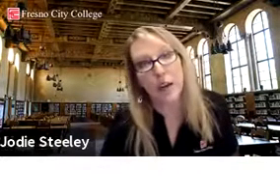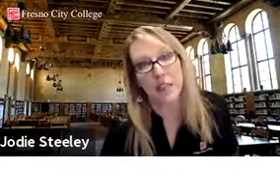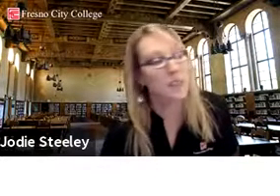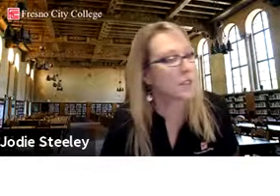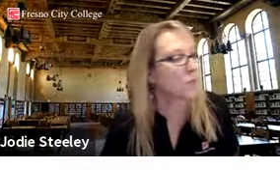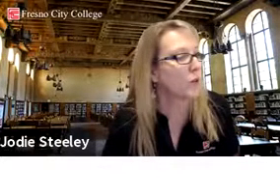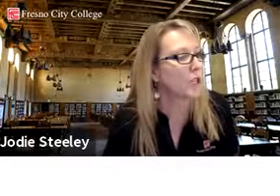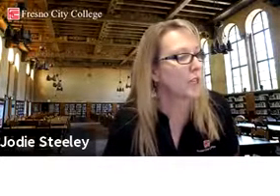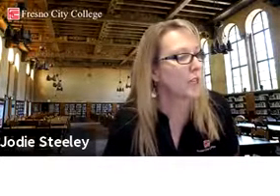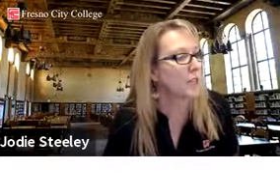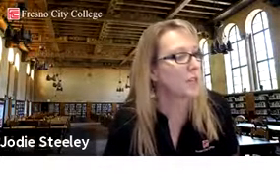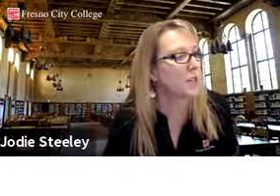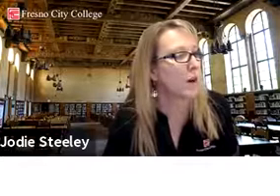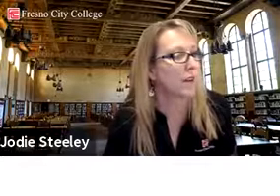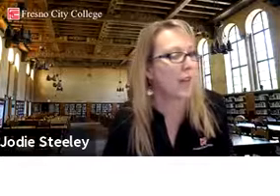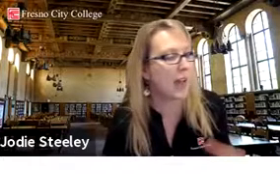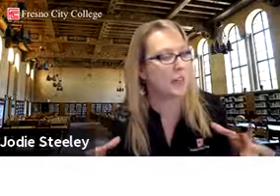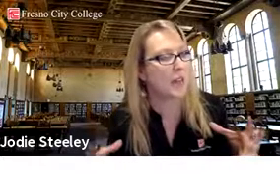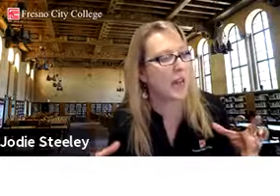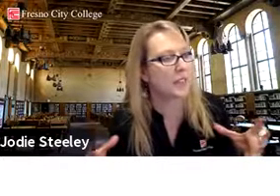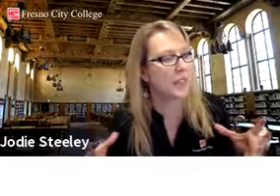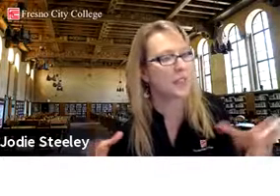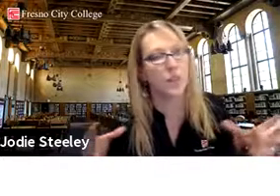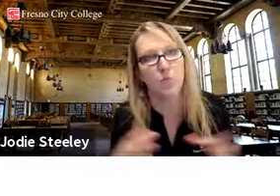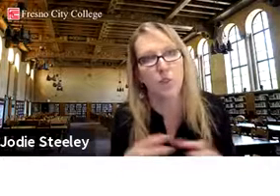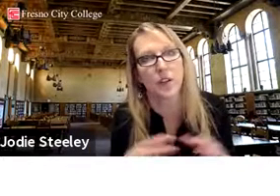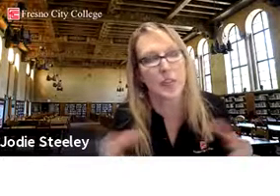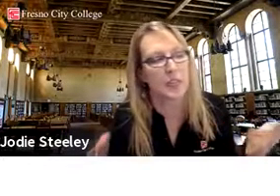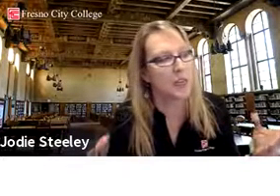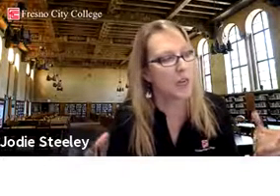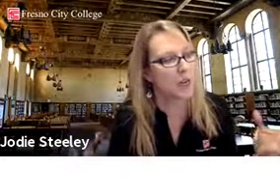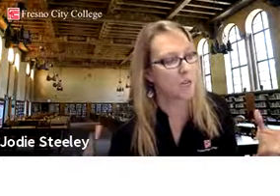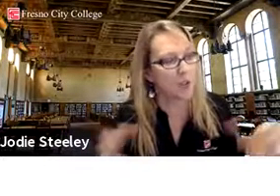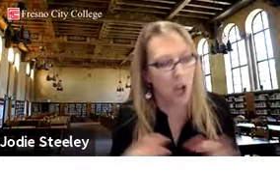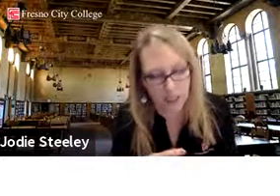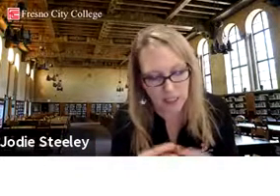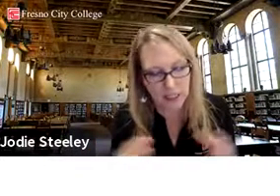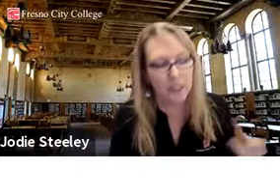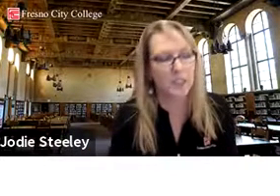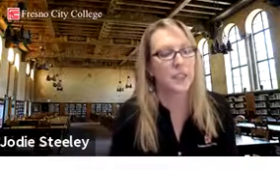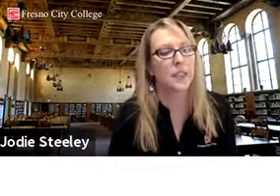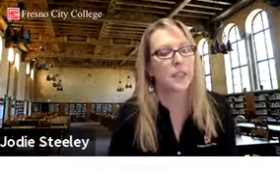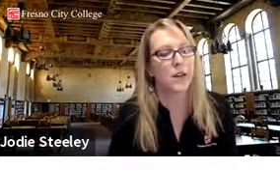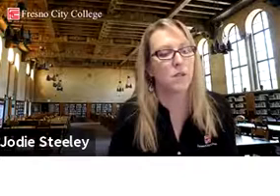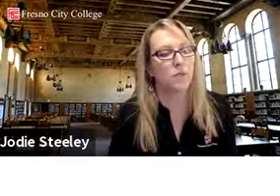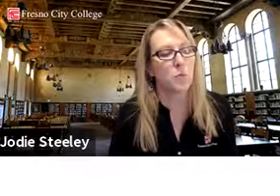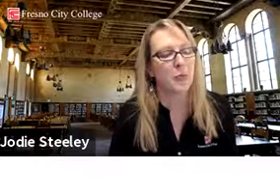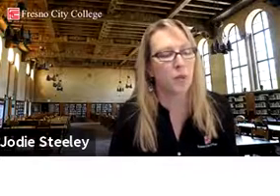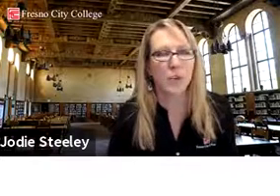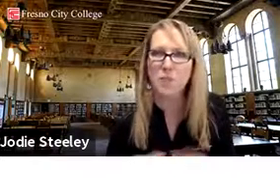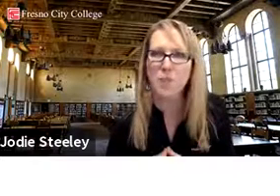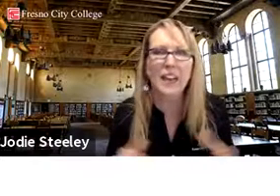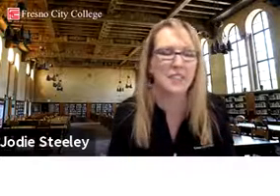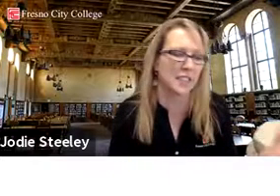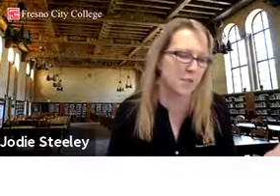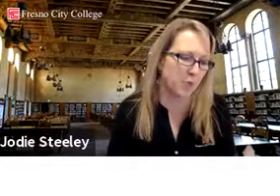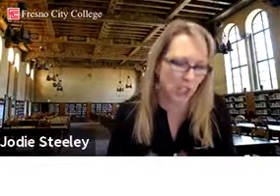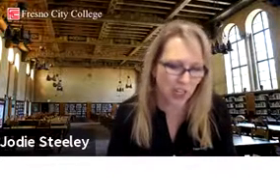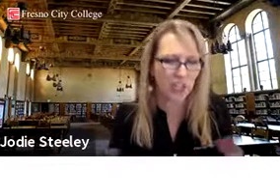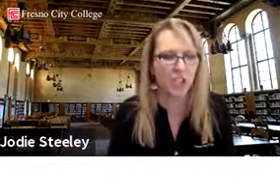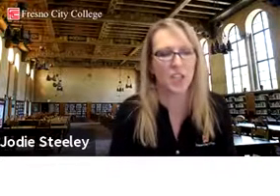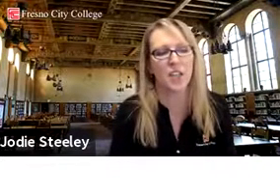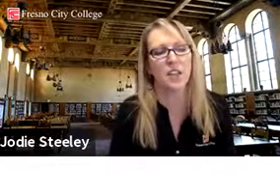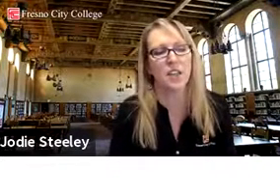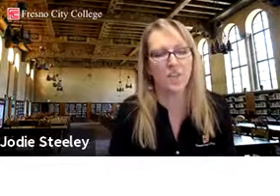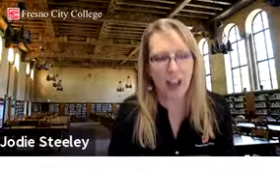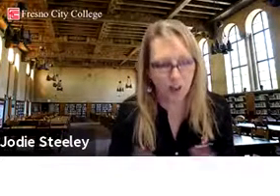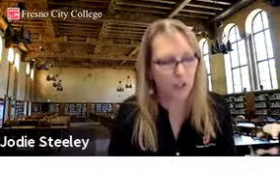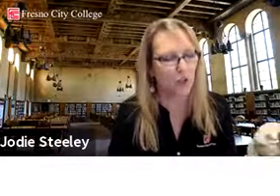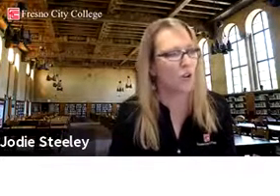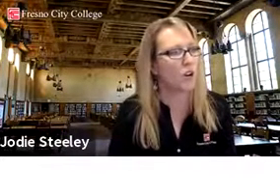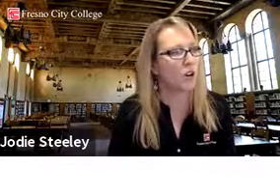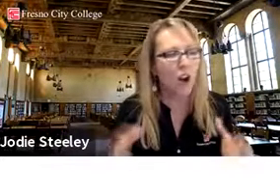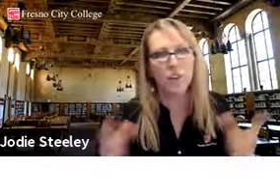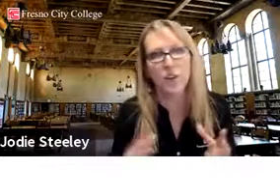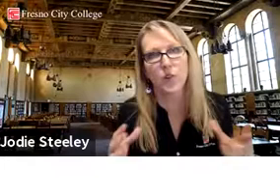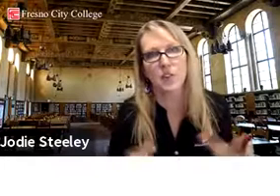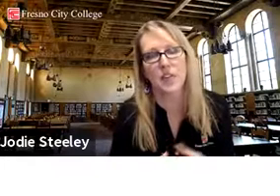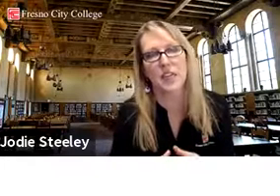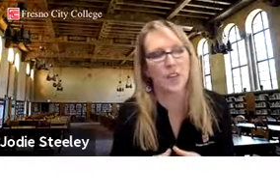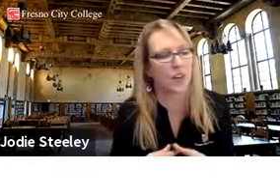presence, which is where that that sense of community belongingness, respect, appreciation, value, all of those things are